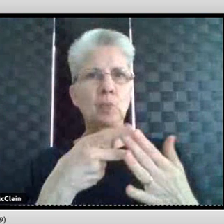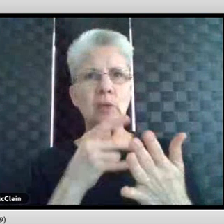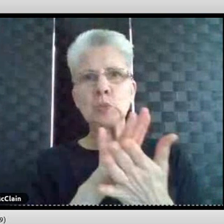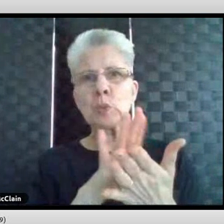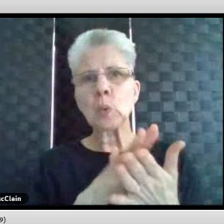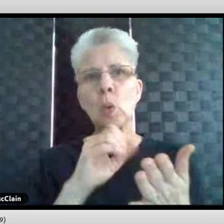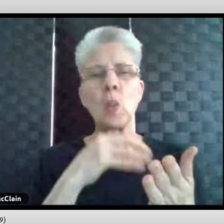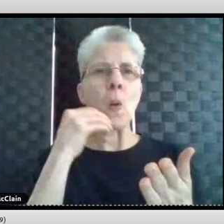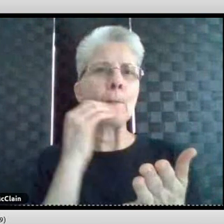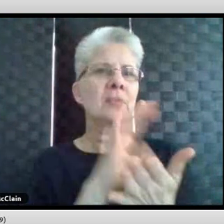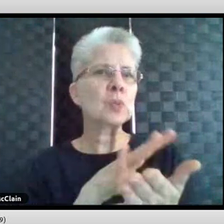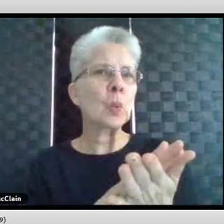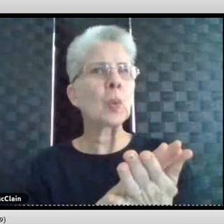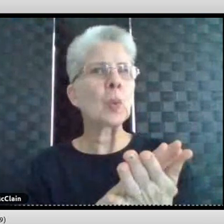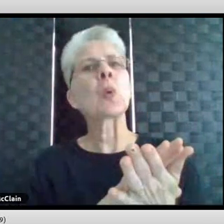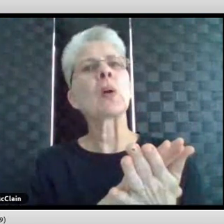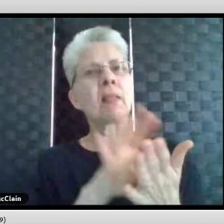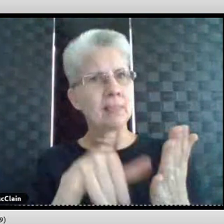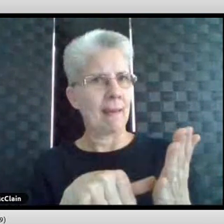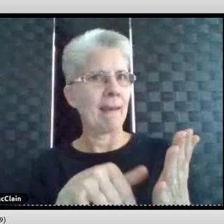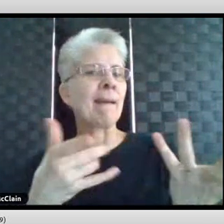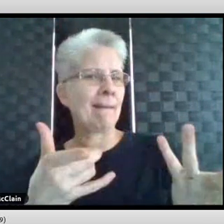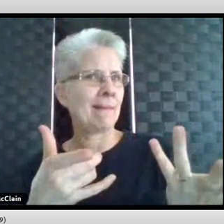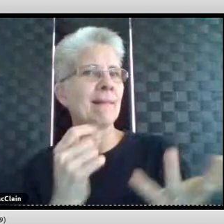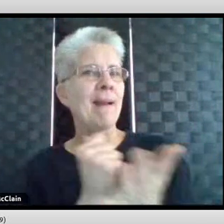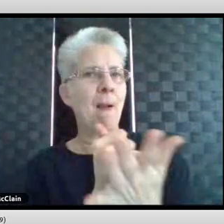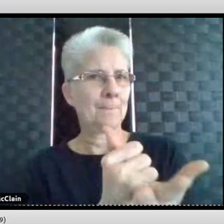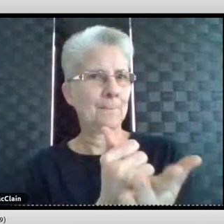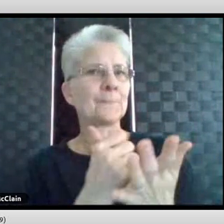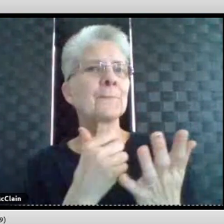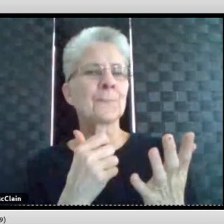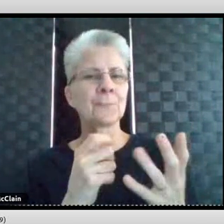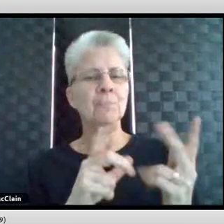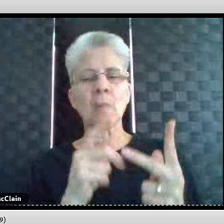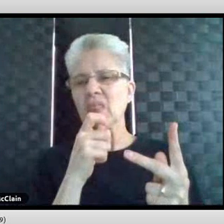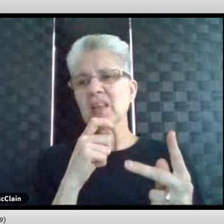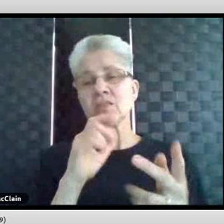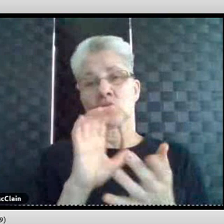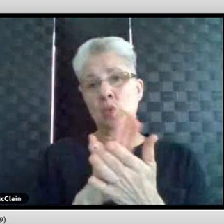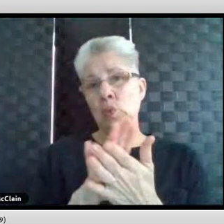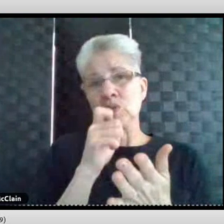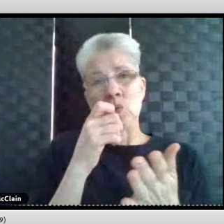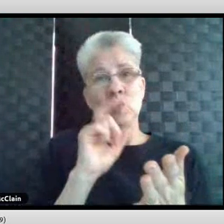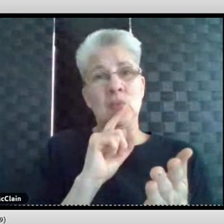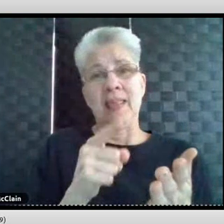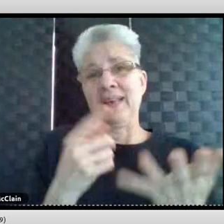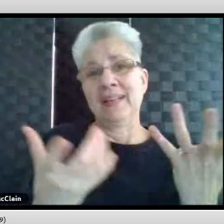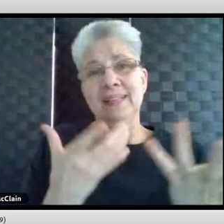or home-schoolers or things like that -- schools that don't necessarily get involved